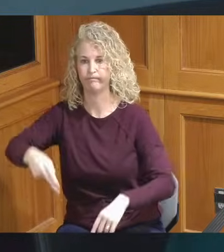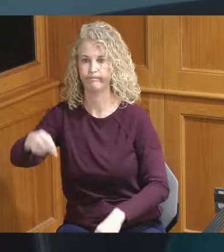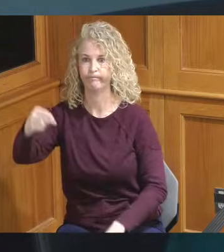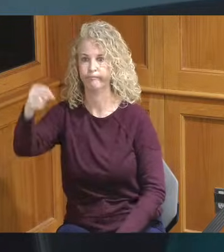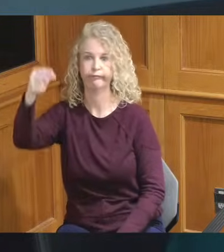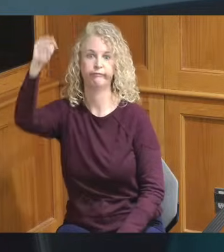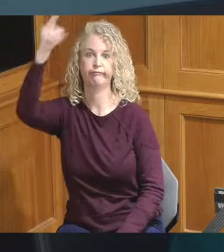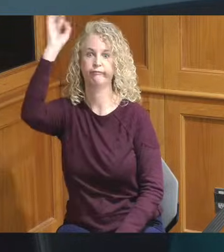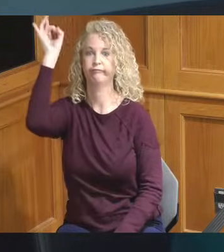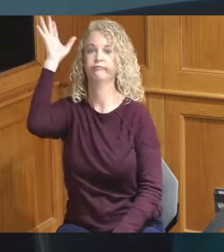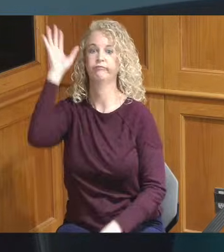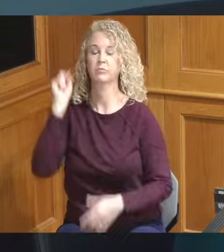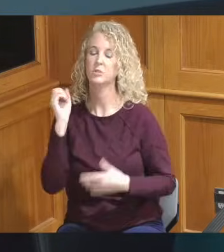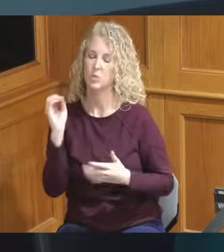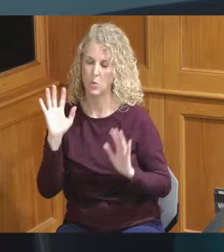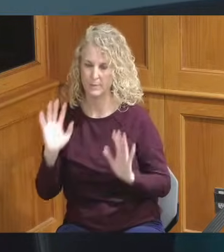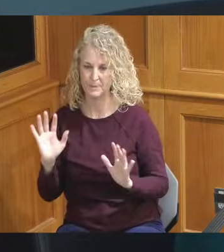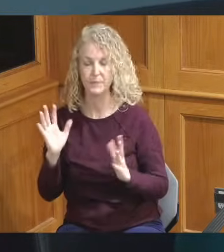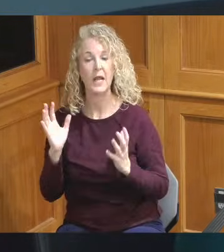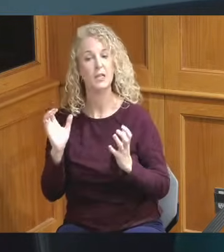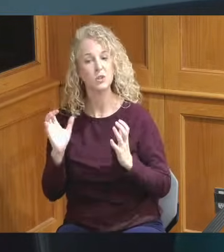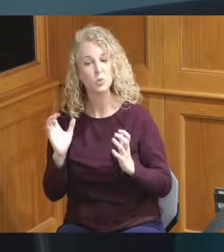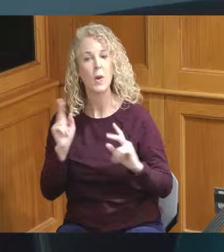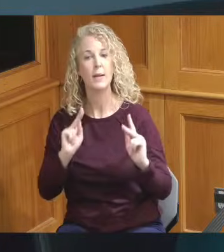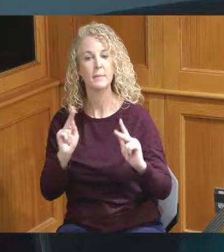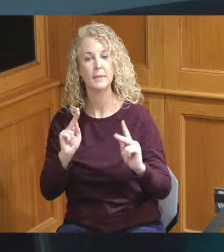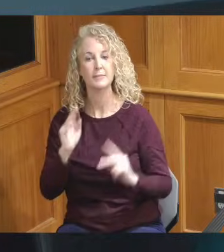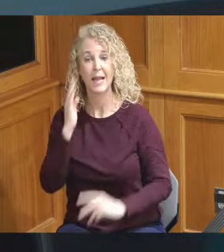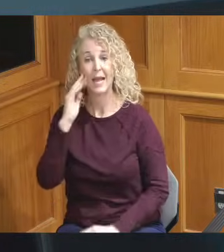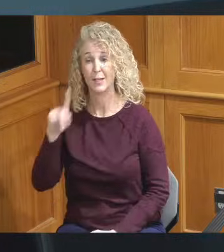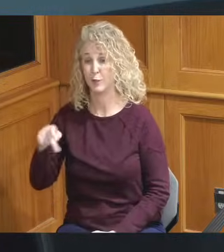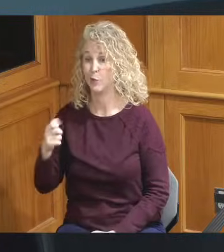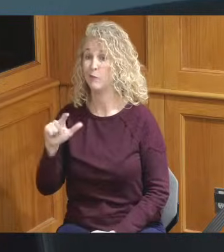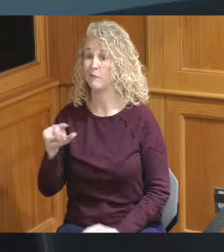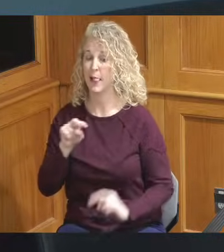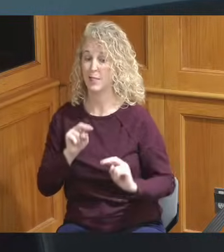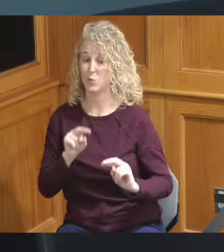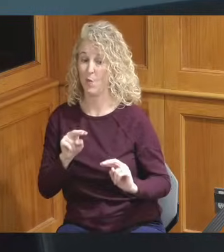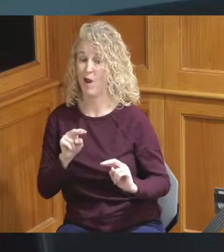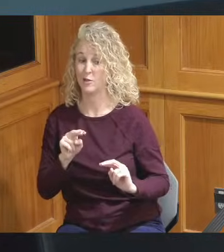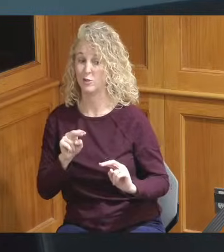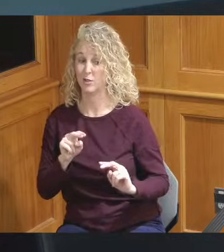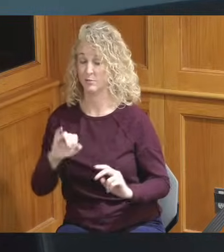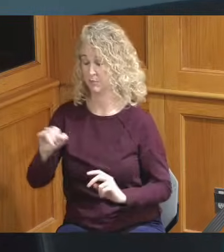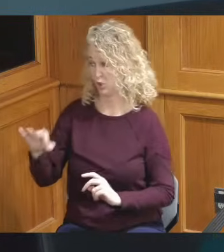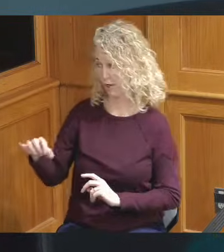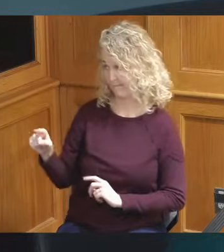else that be. So, just one, I know Phil's got his eye on it, but M. Mr. Aluotto, I want to keep eye